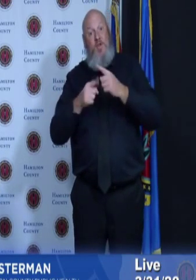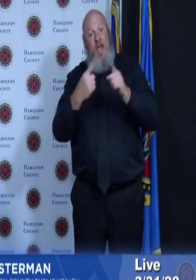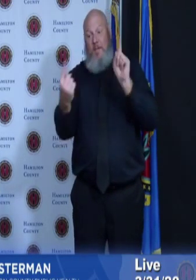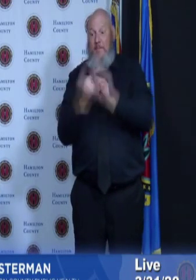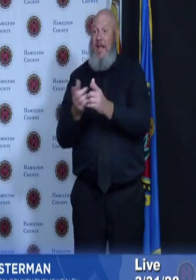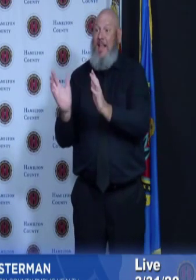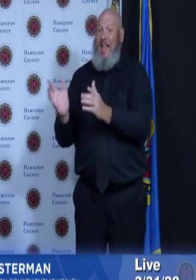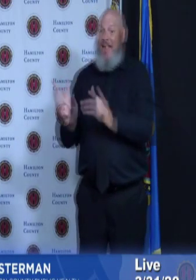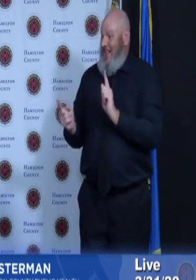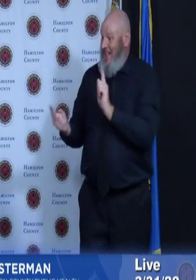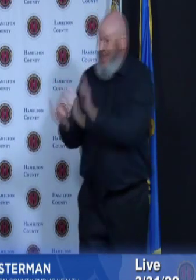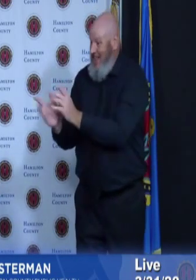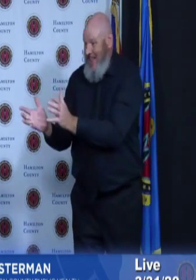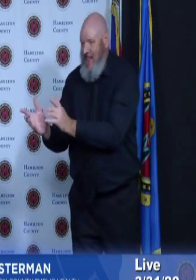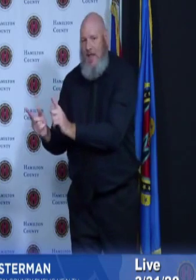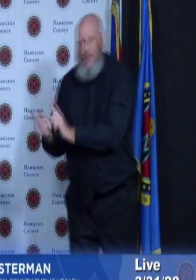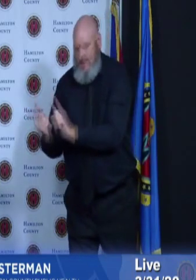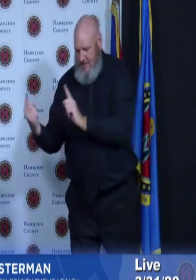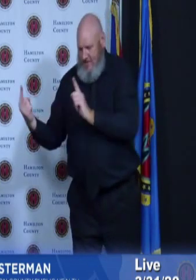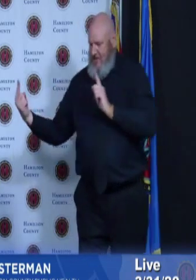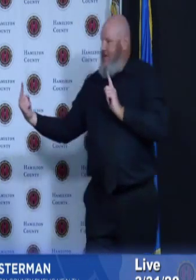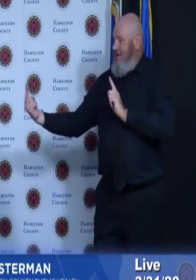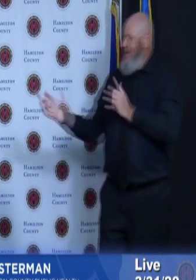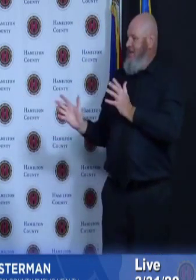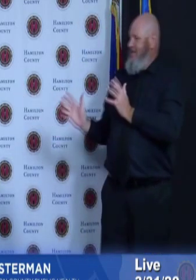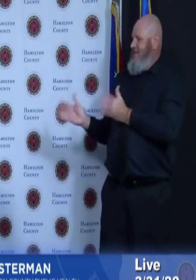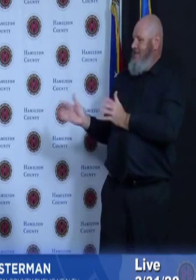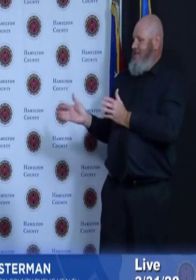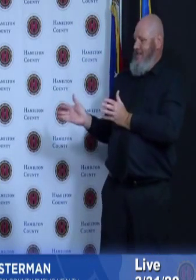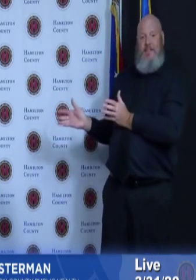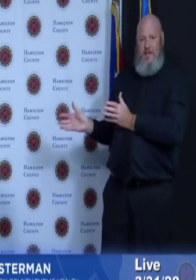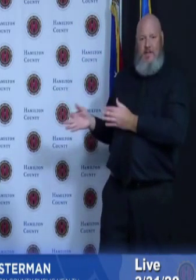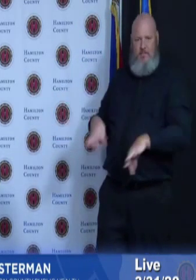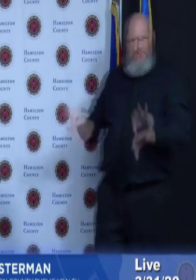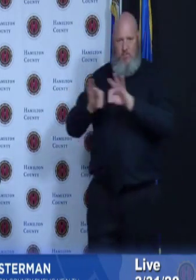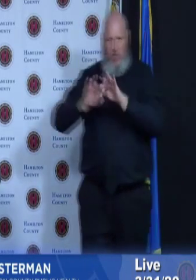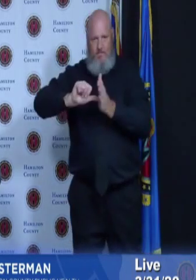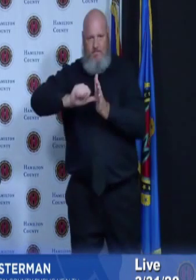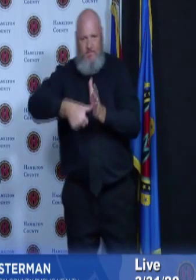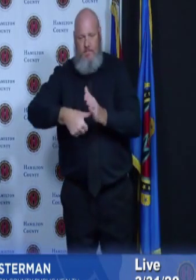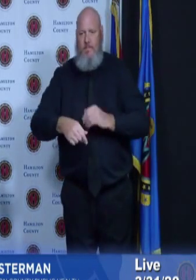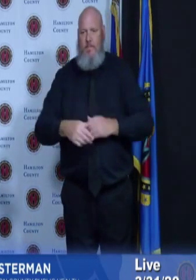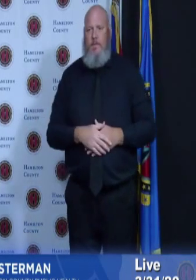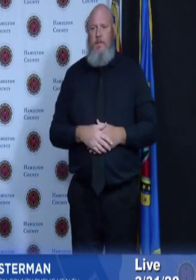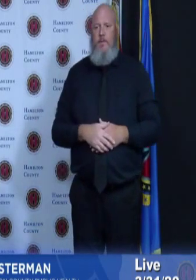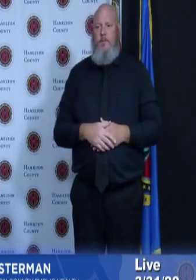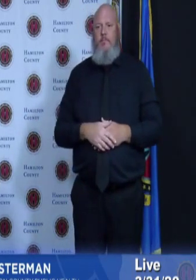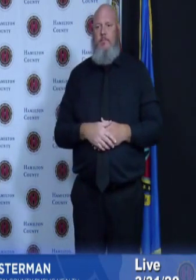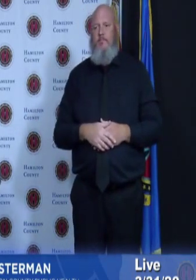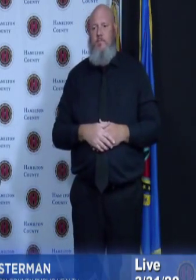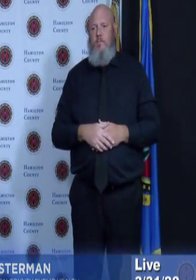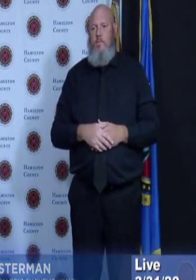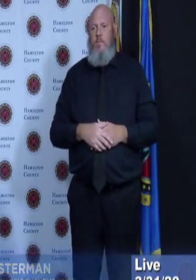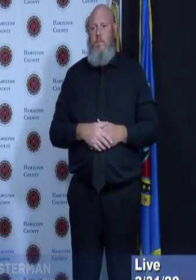think it's super important and I appreciate everyone's work in making Hamilton County the safest spot in Ohio